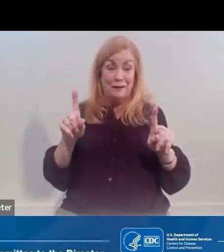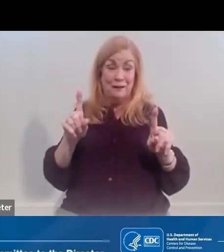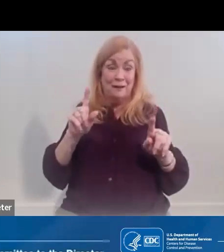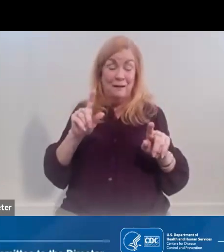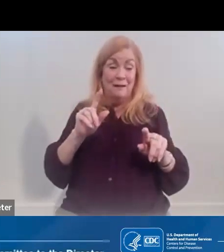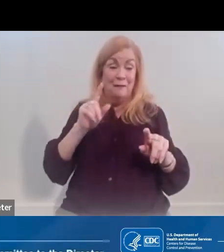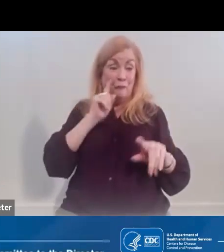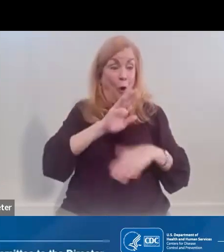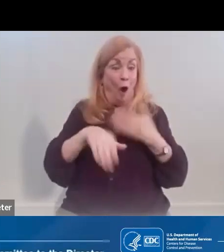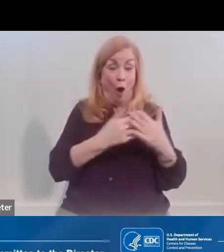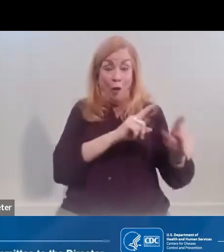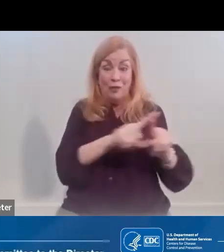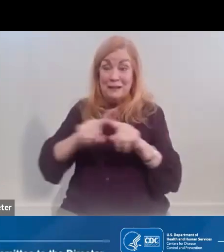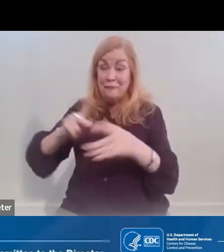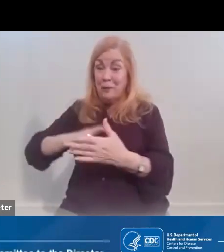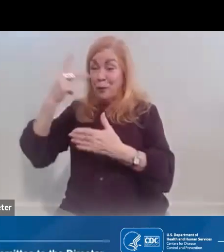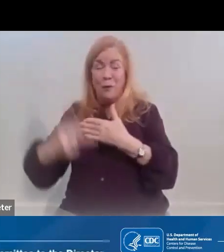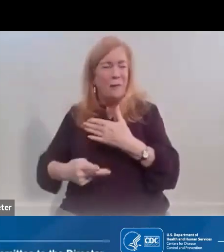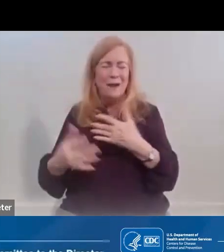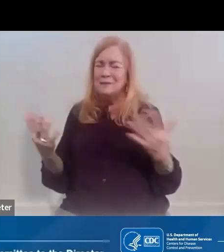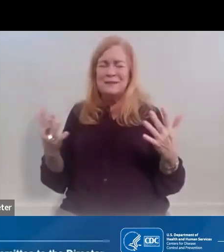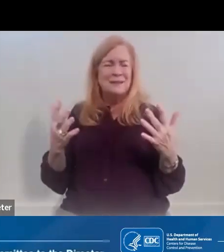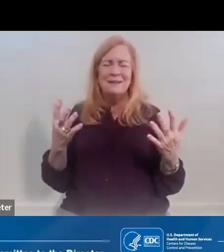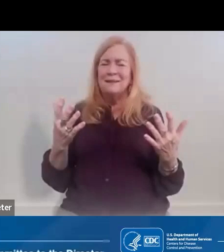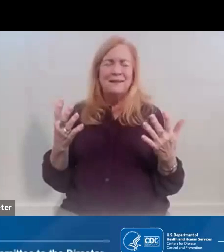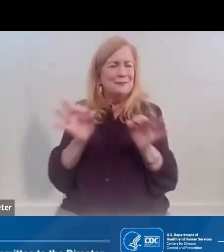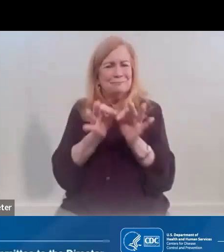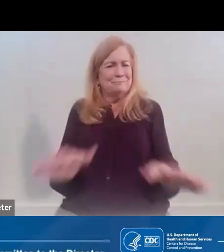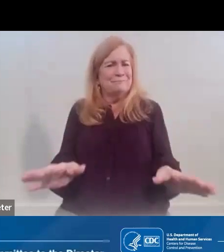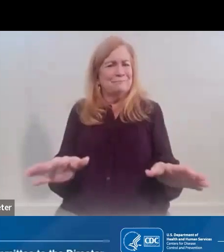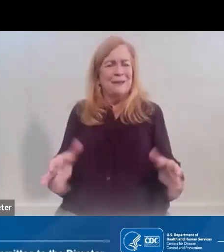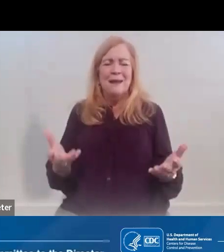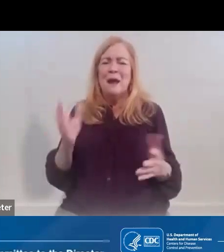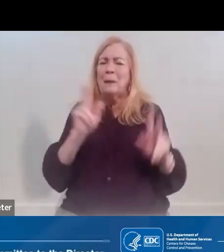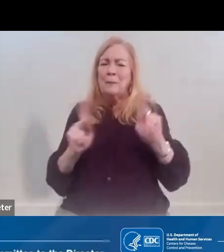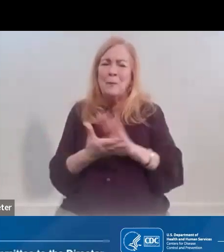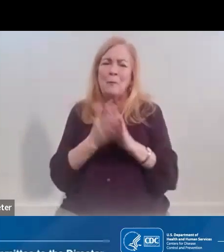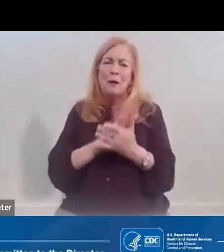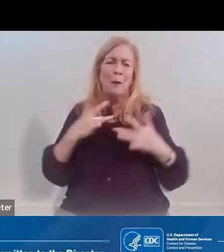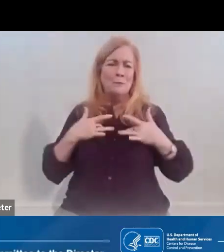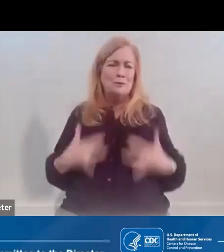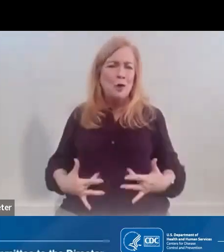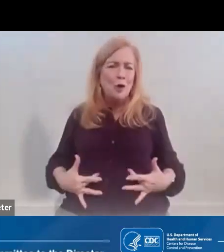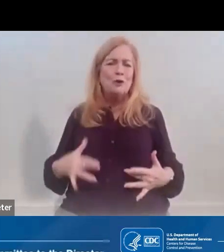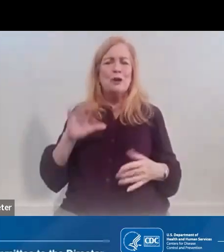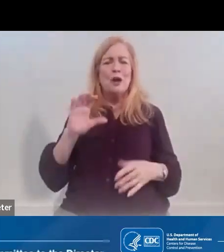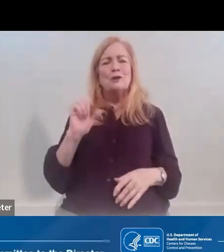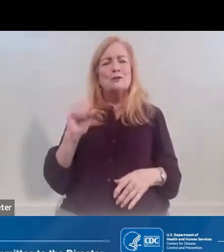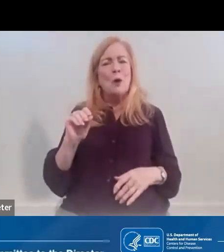and inefficiency and discouragement when you're in the front lines with limited resources trying to figure out what to do.